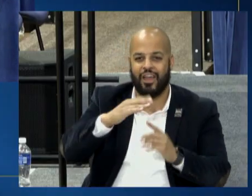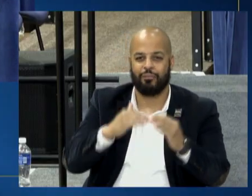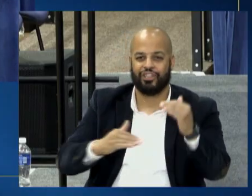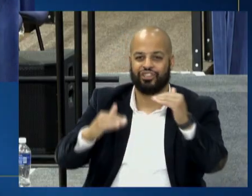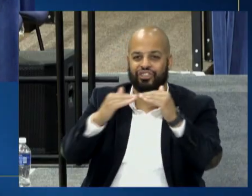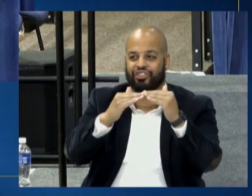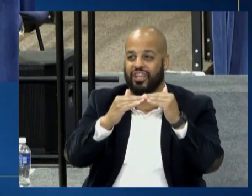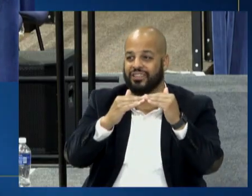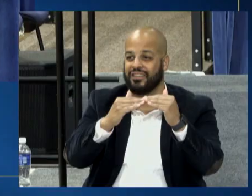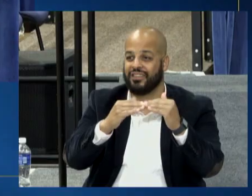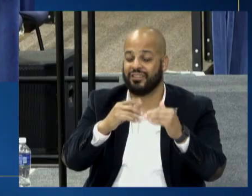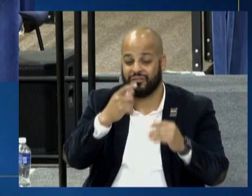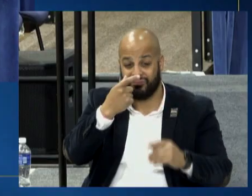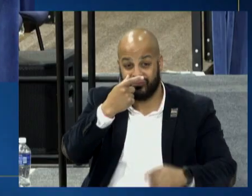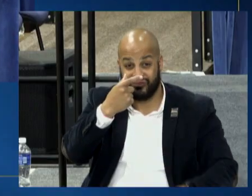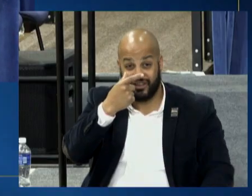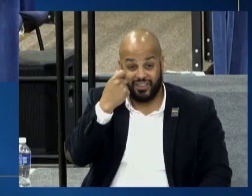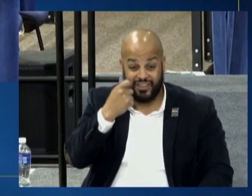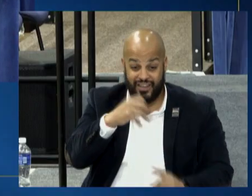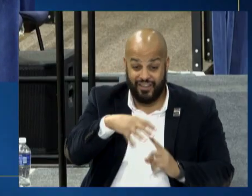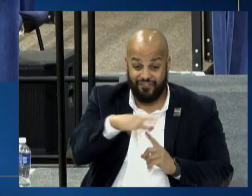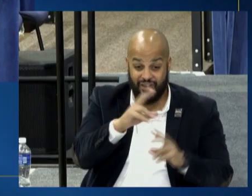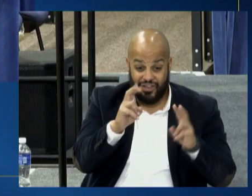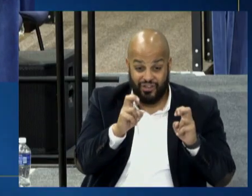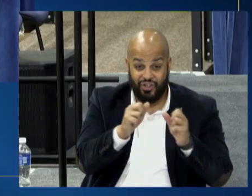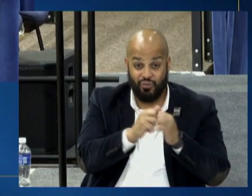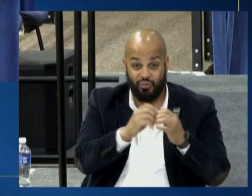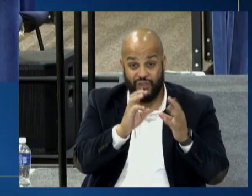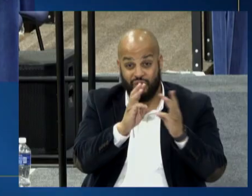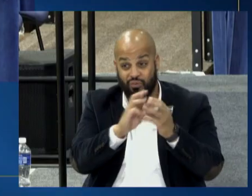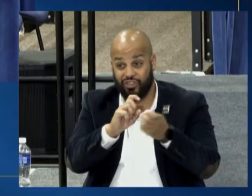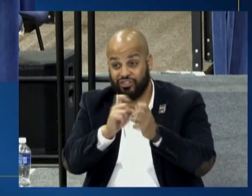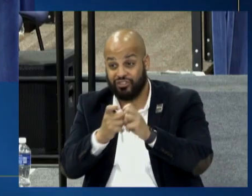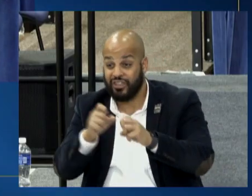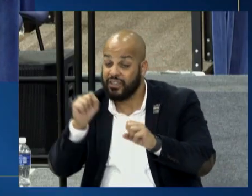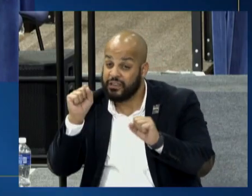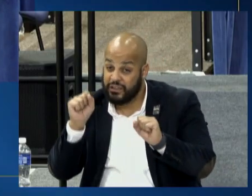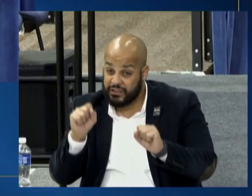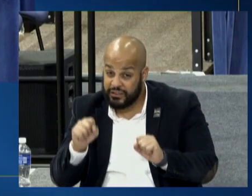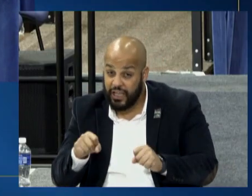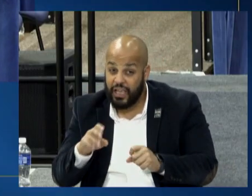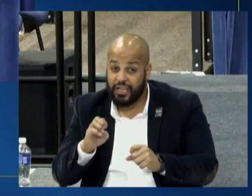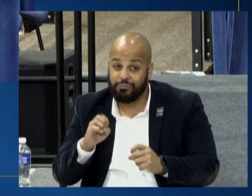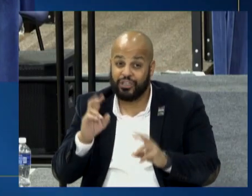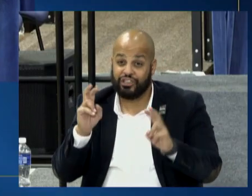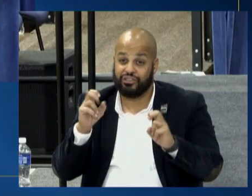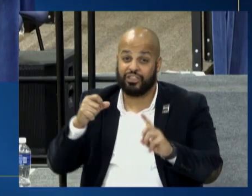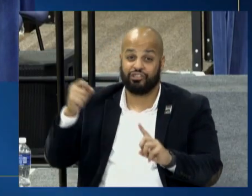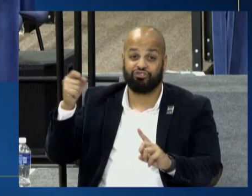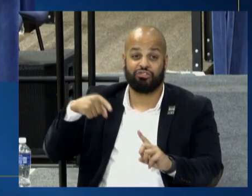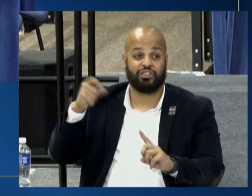including those of climate change, can be issues that are triggering cancer.